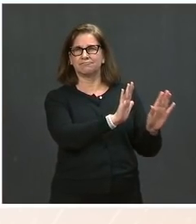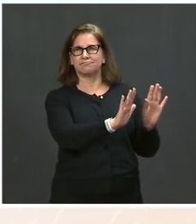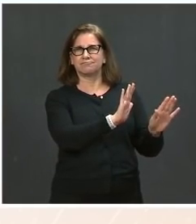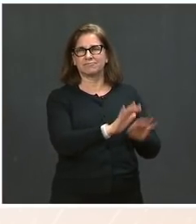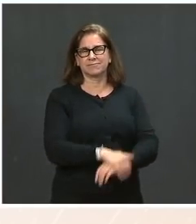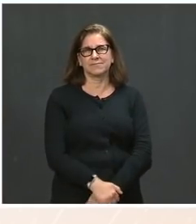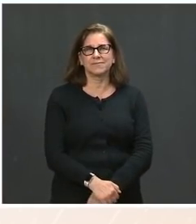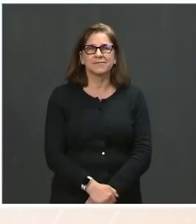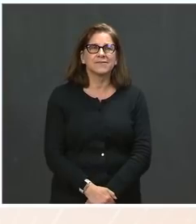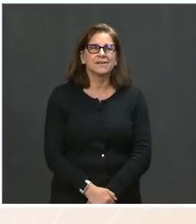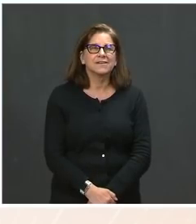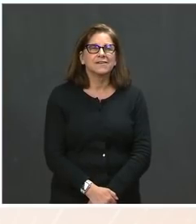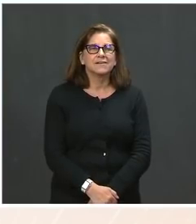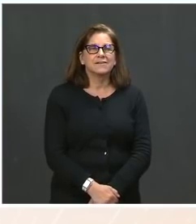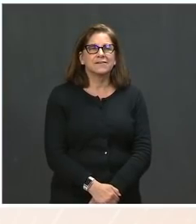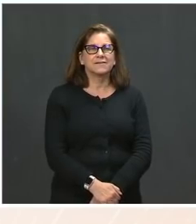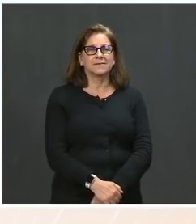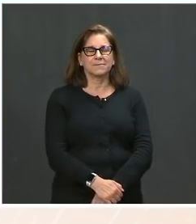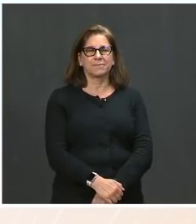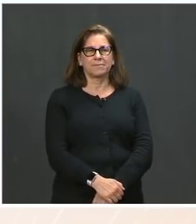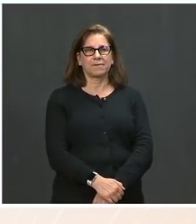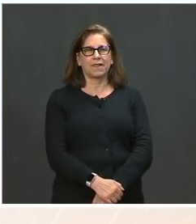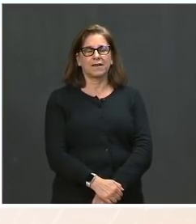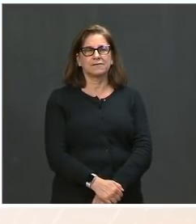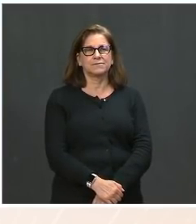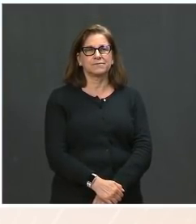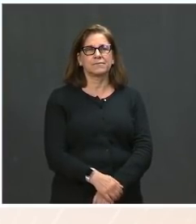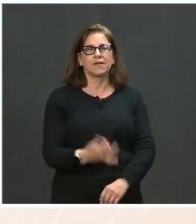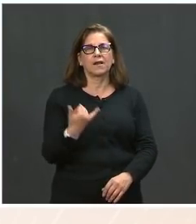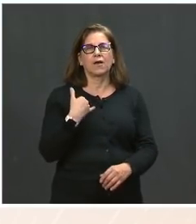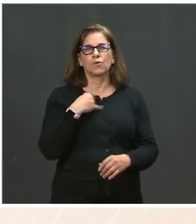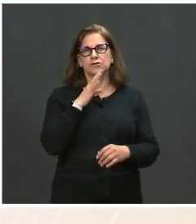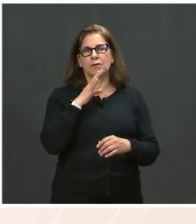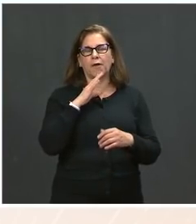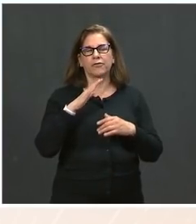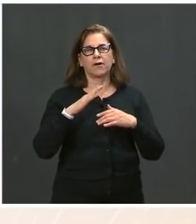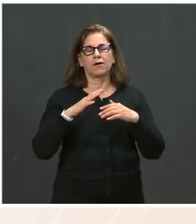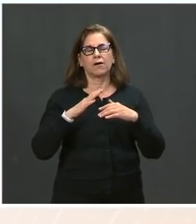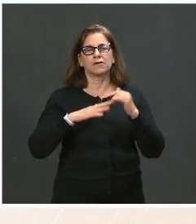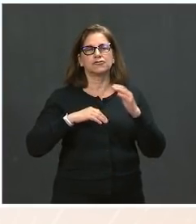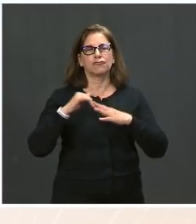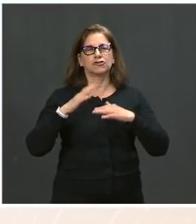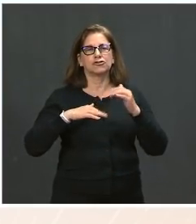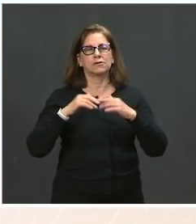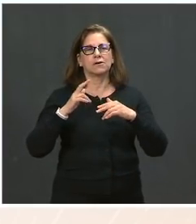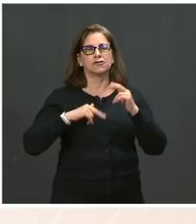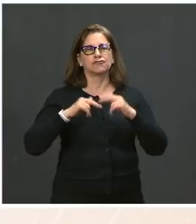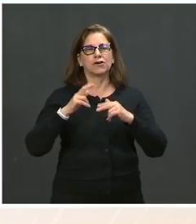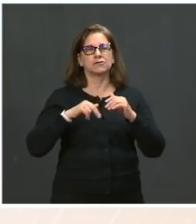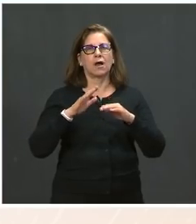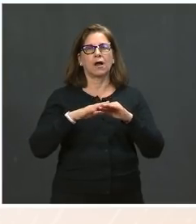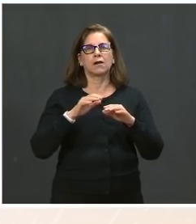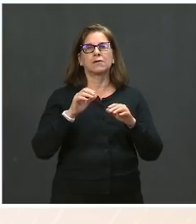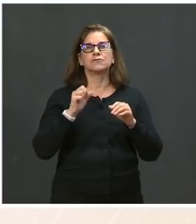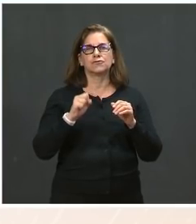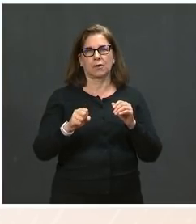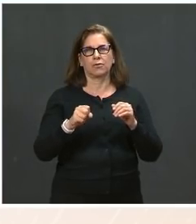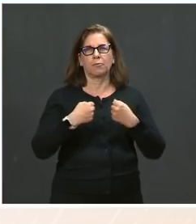going on at the South Lawn. What's up with that? Ms. Psaki: Oh, I like that. It's -- I'm happy to get you kind of a more official response on this,